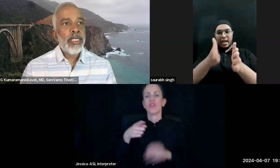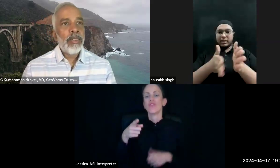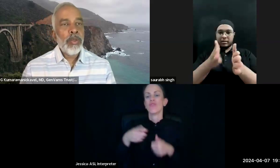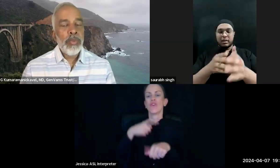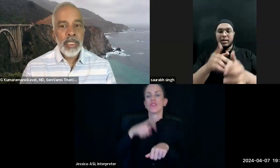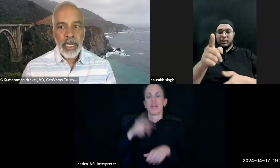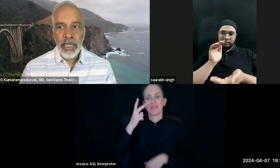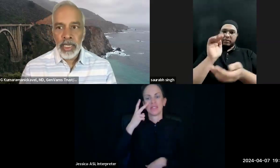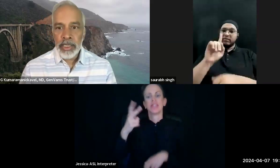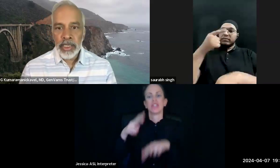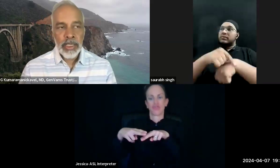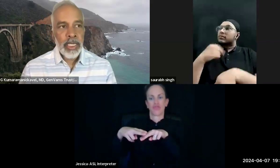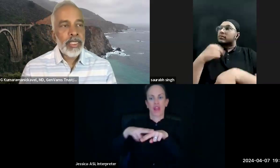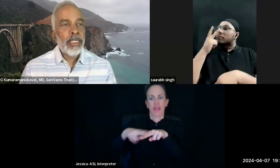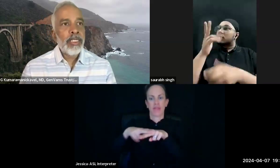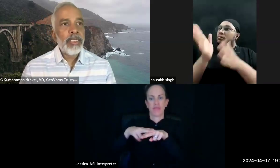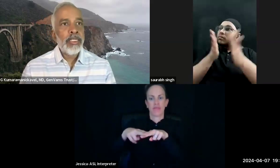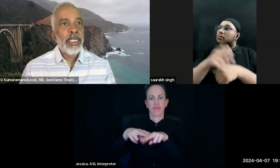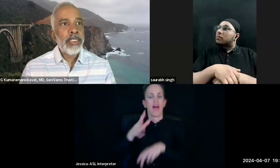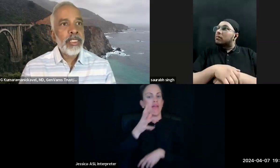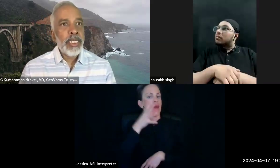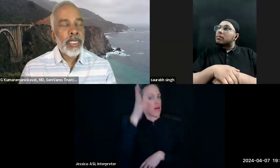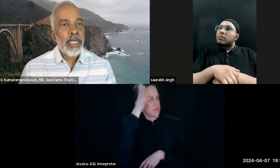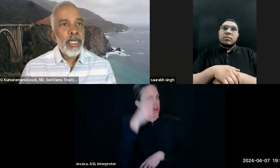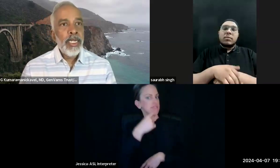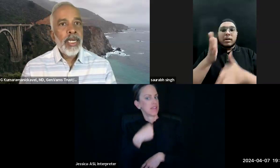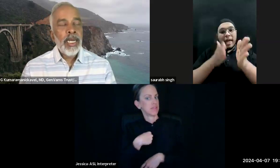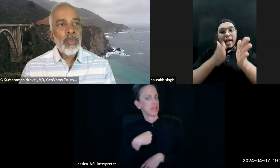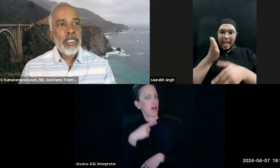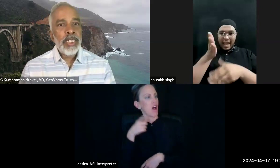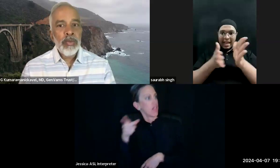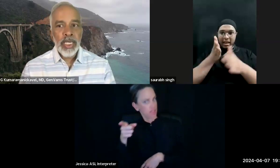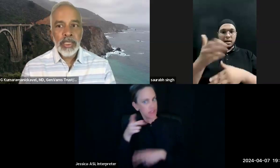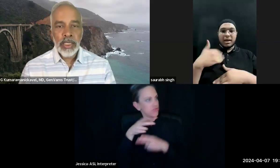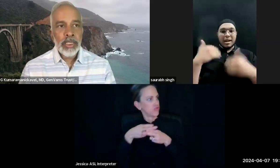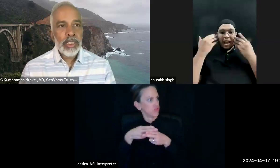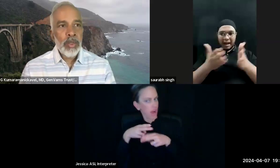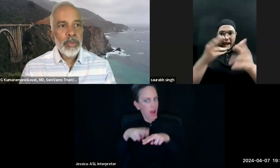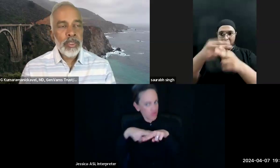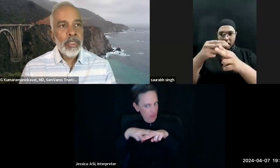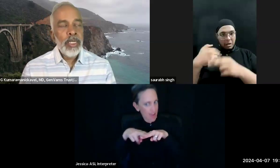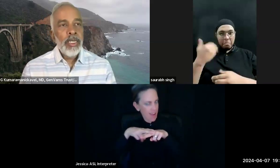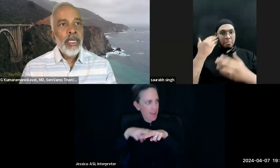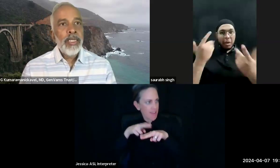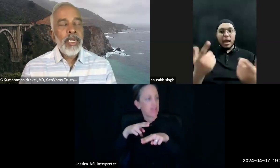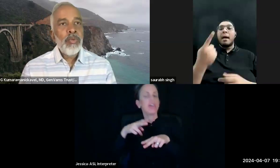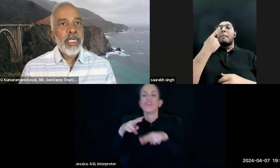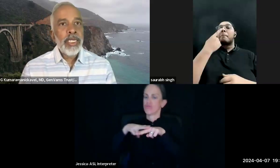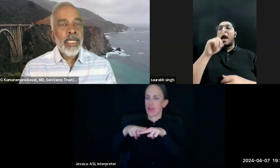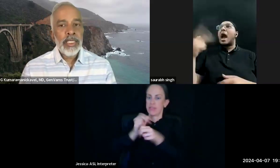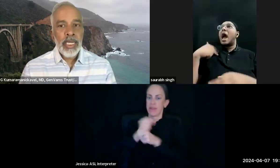our mom or dad tells us that that's the train. and when the train makes a sound then we connect